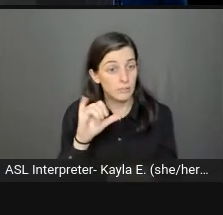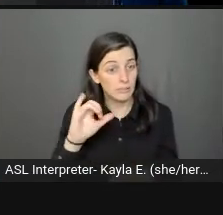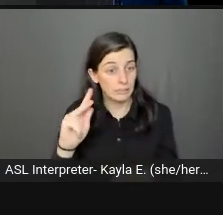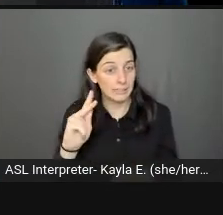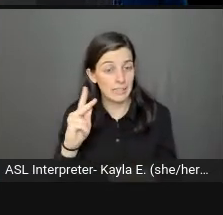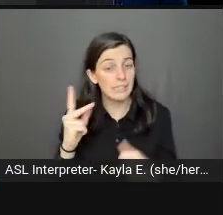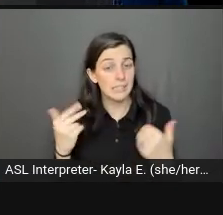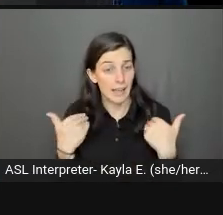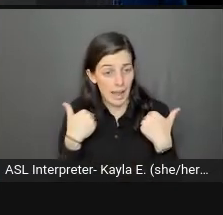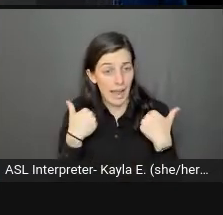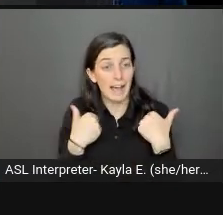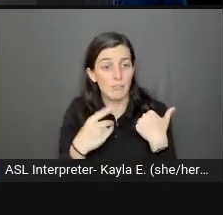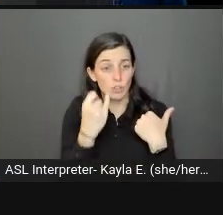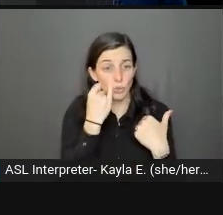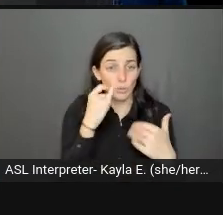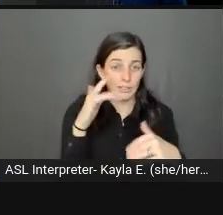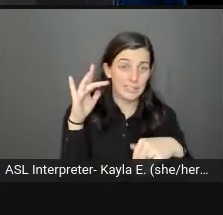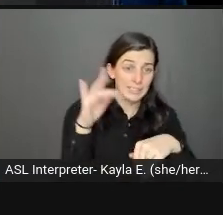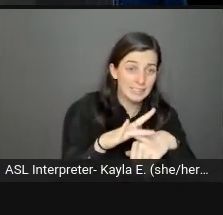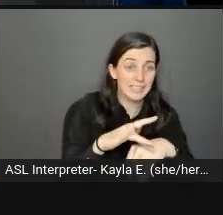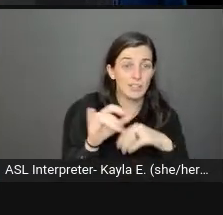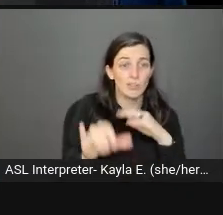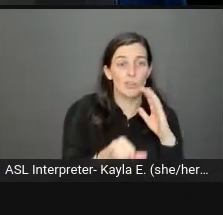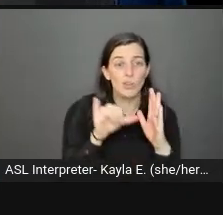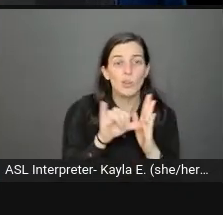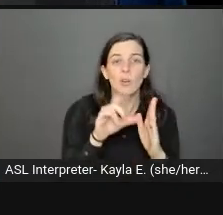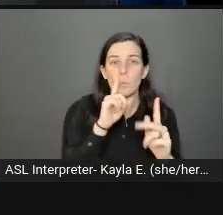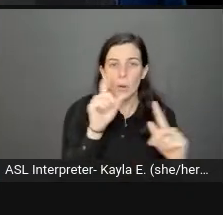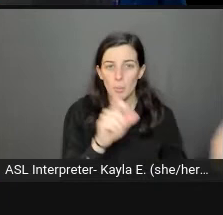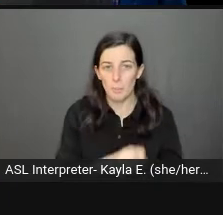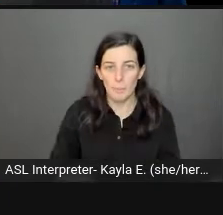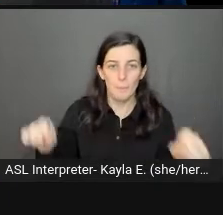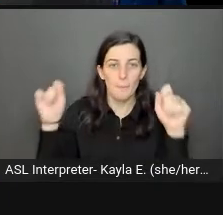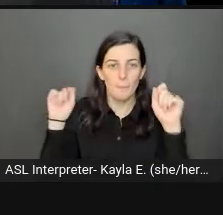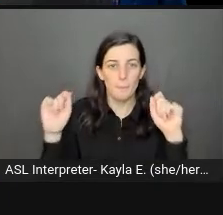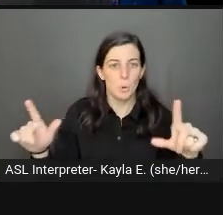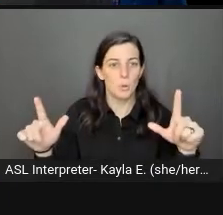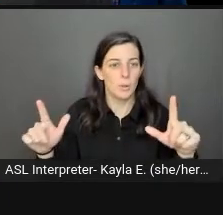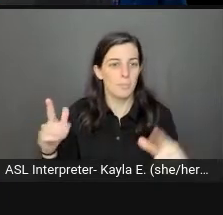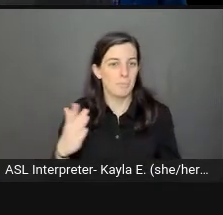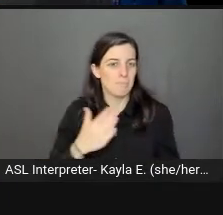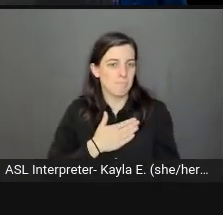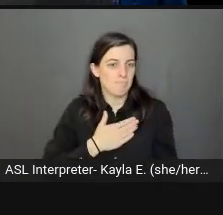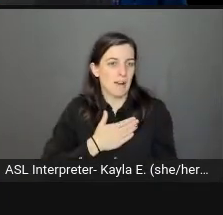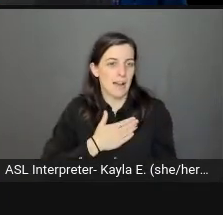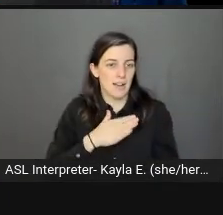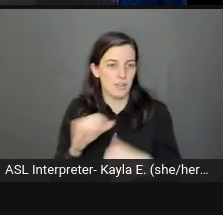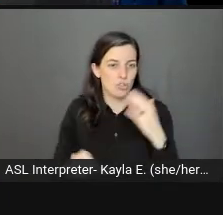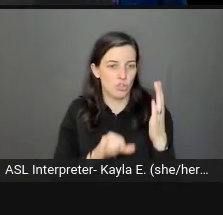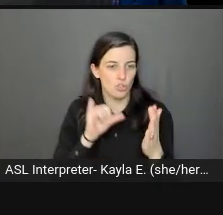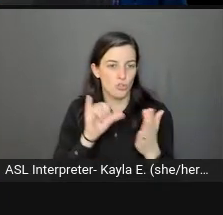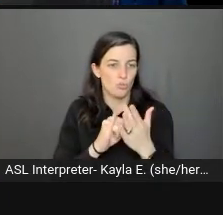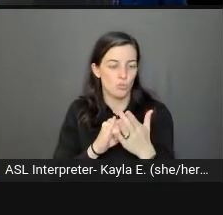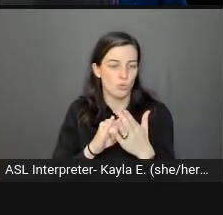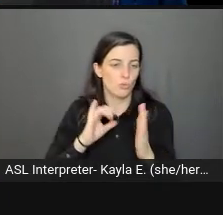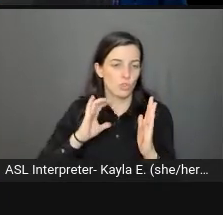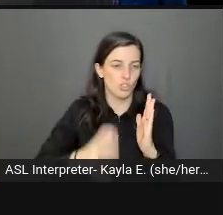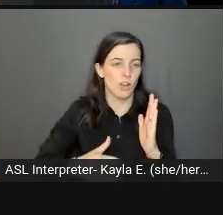if I press the enter key, it will actually take me to my YouTube channel. Let's go back to where we were.